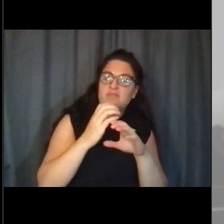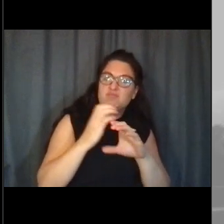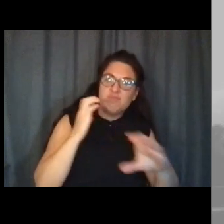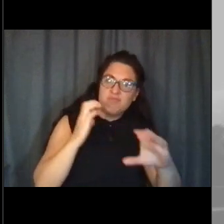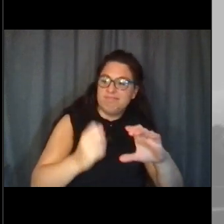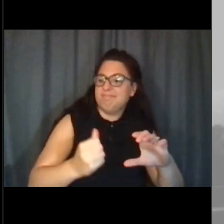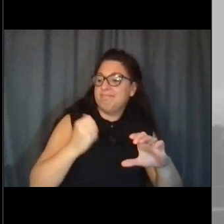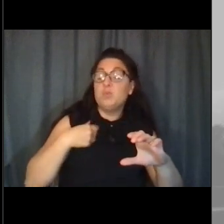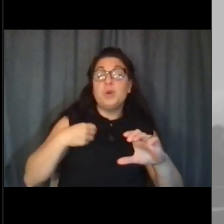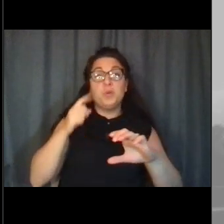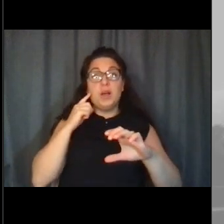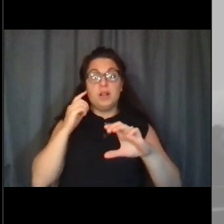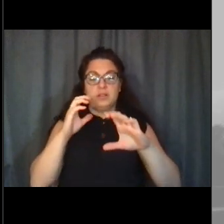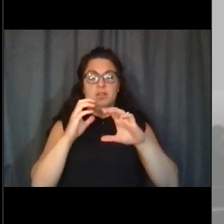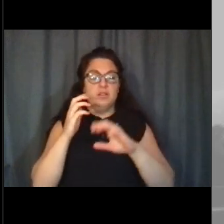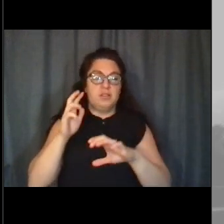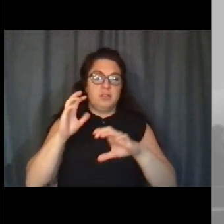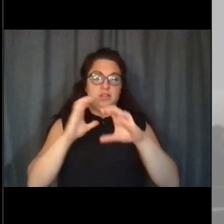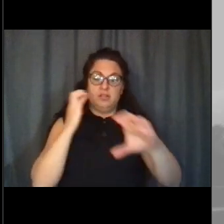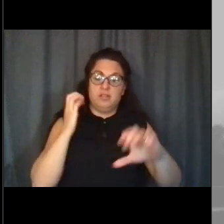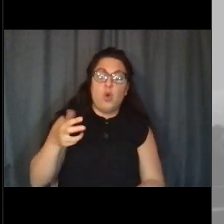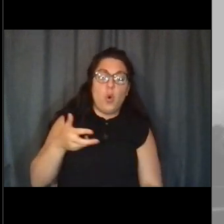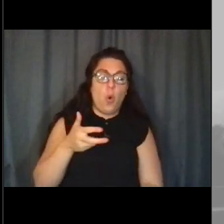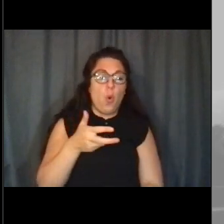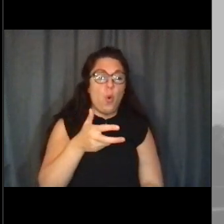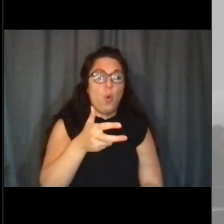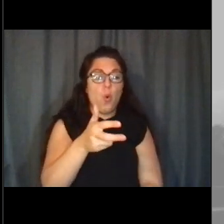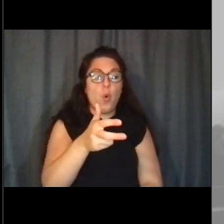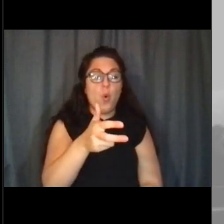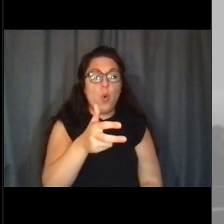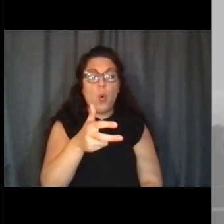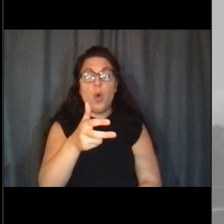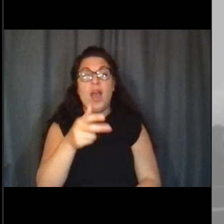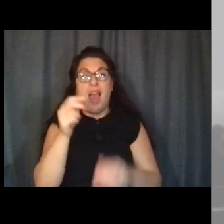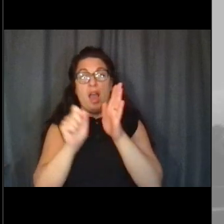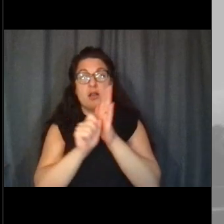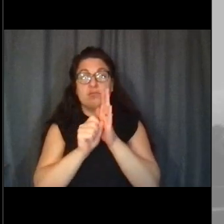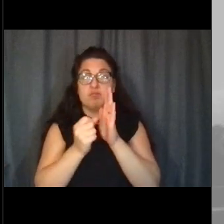So we go out into the storm and we can launch these types of instruments and get vertical data as well.